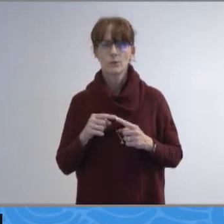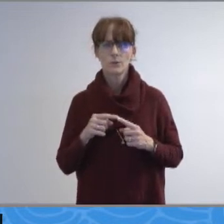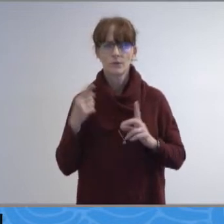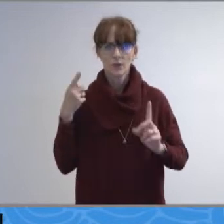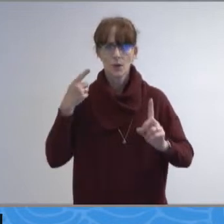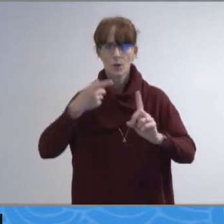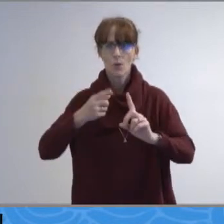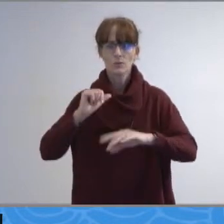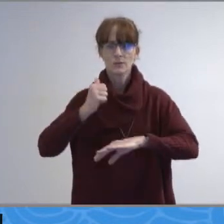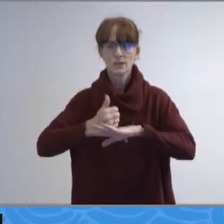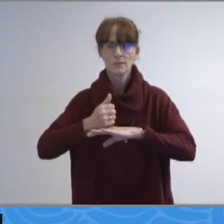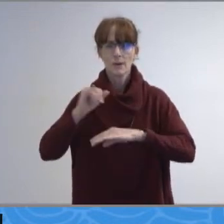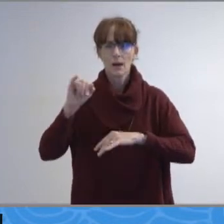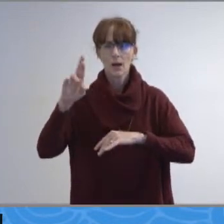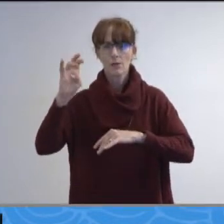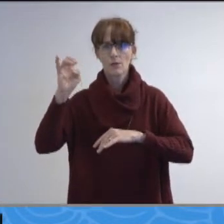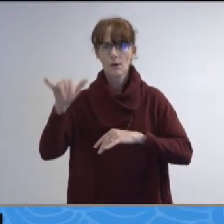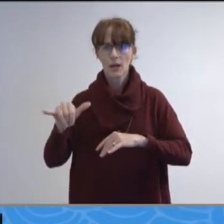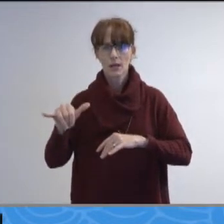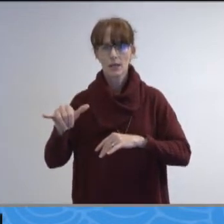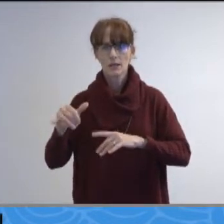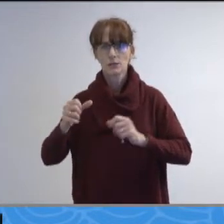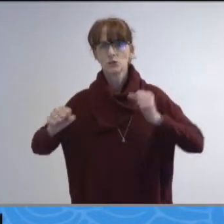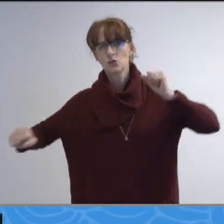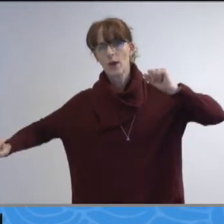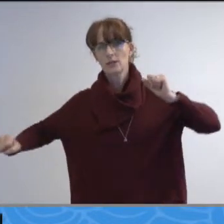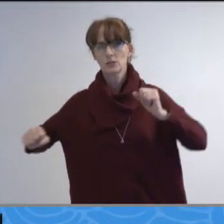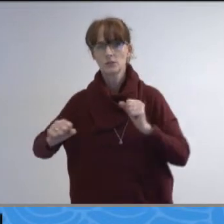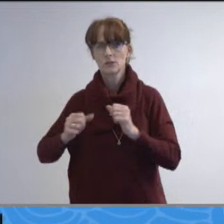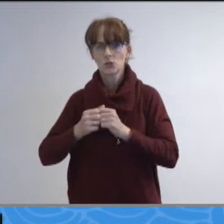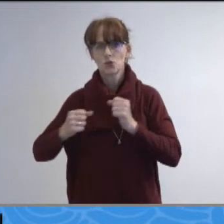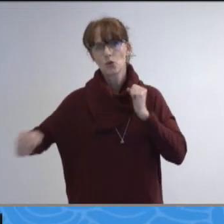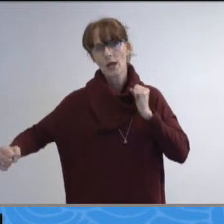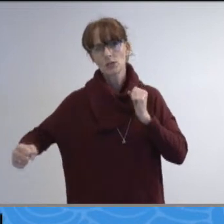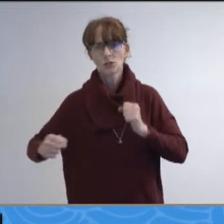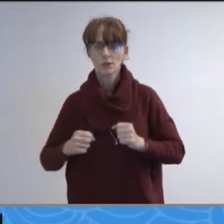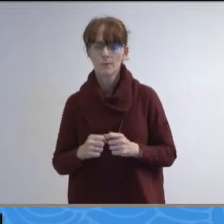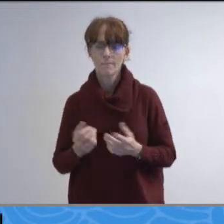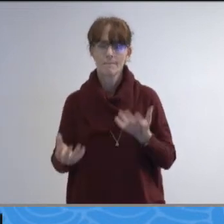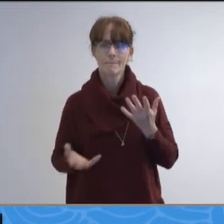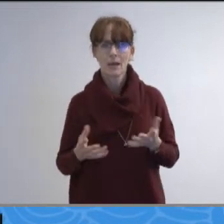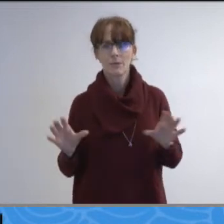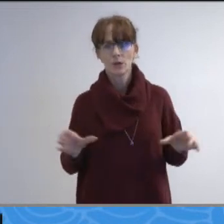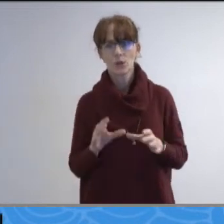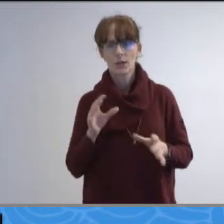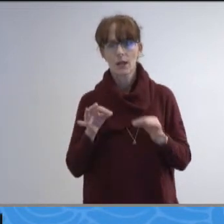that would be set by i-Ready as well as stretch goals. And if I'm hoping you could maybe do a little explanation